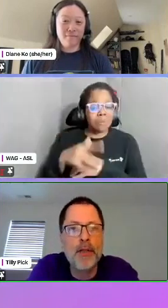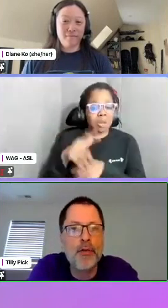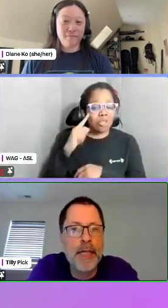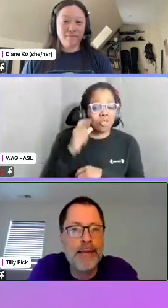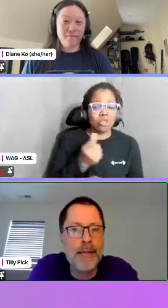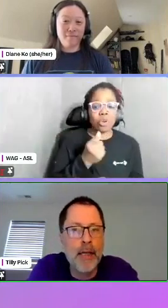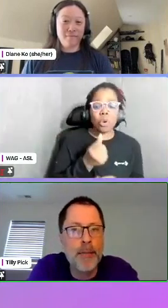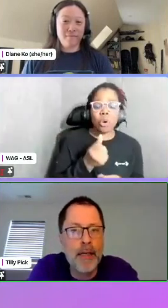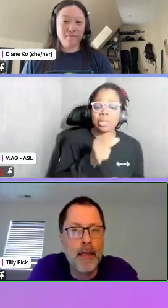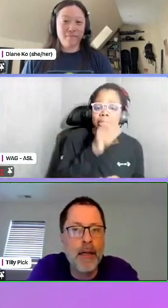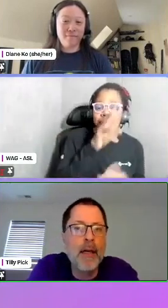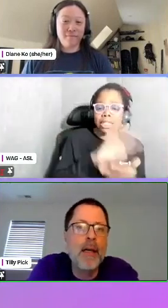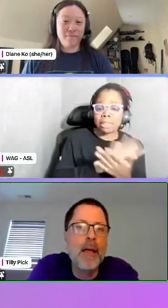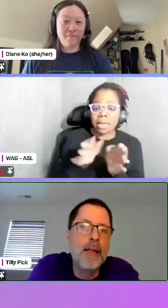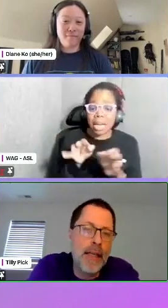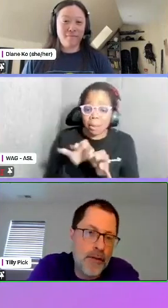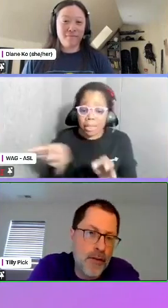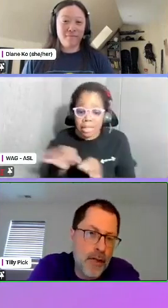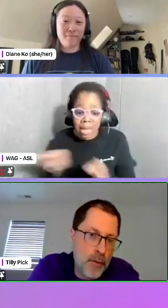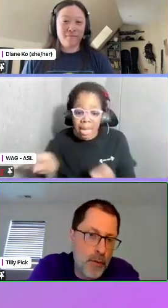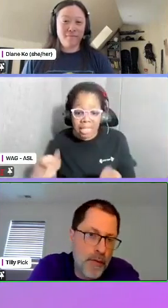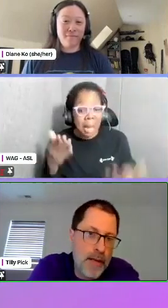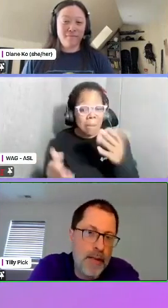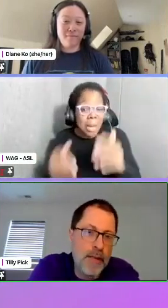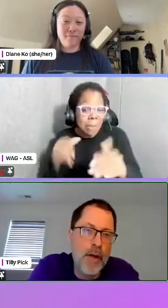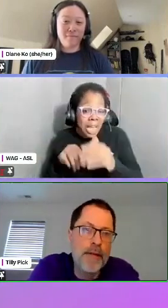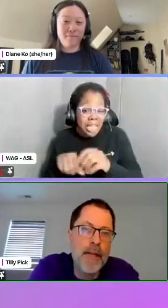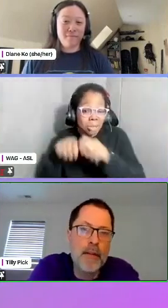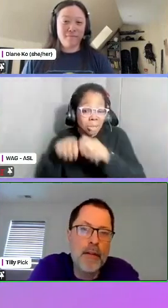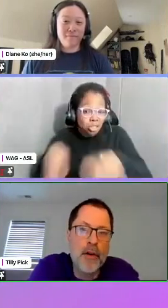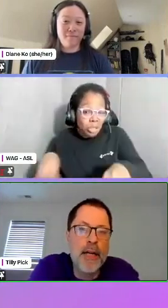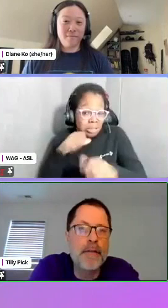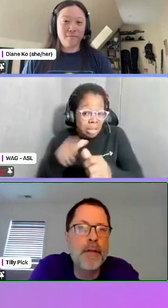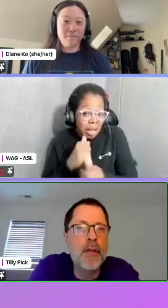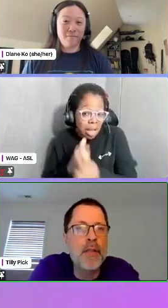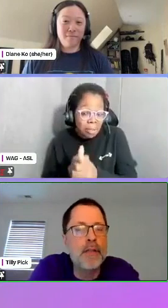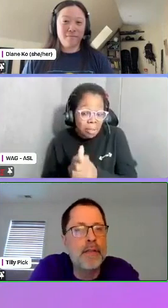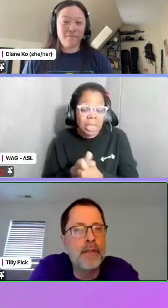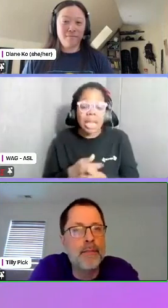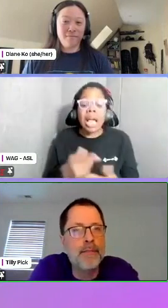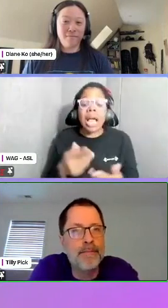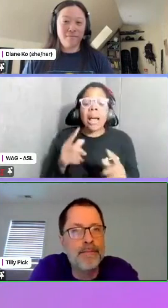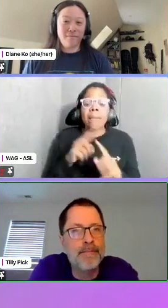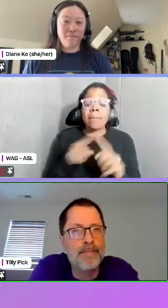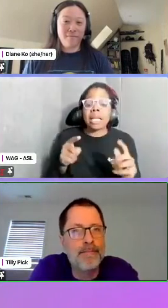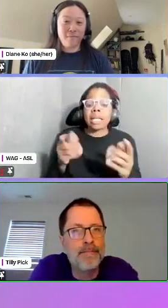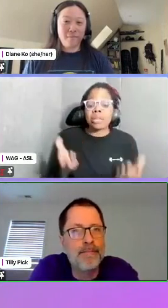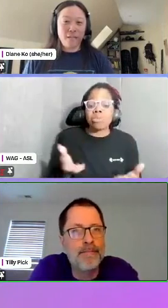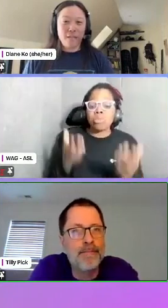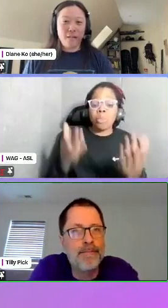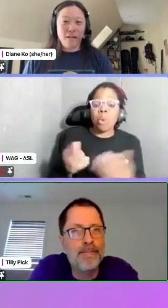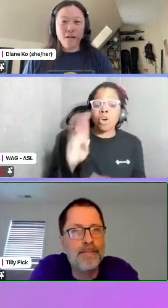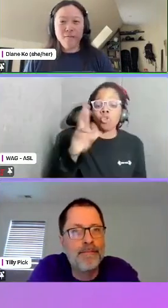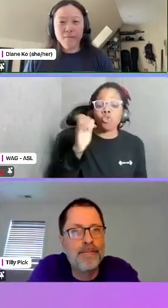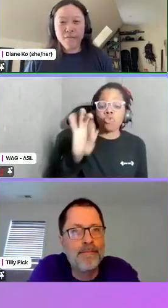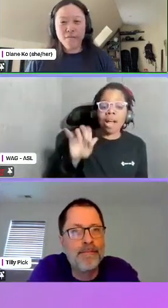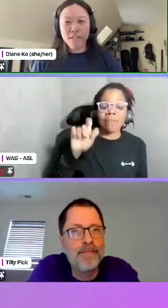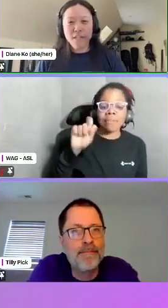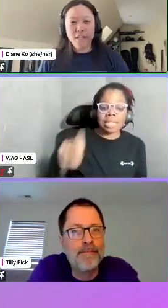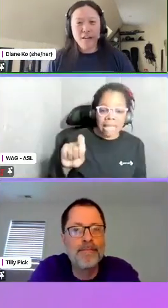handle focus as you move from page to page, it can make the experience pretty seamless. Since everything is already